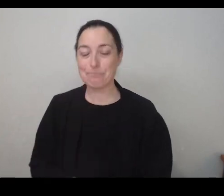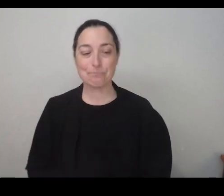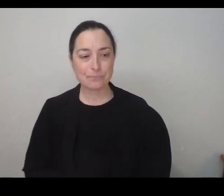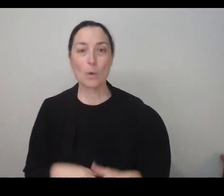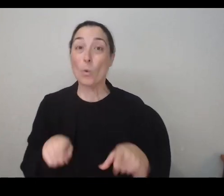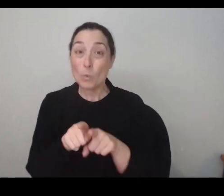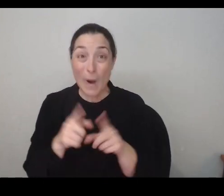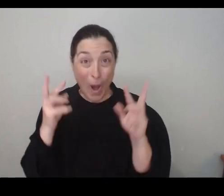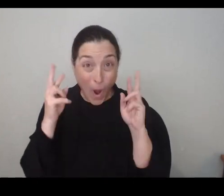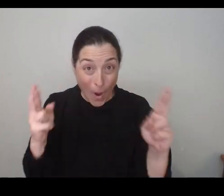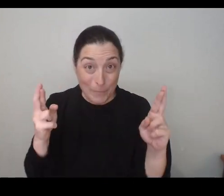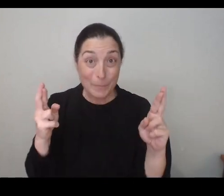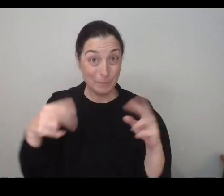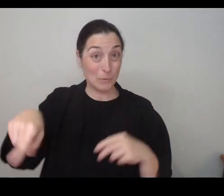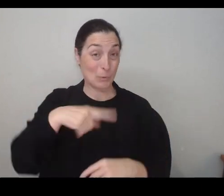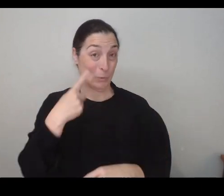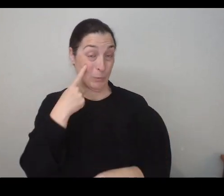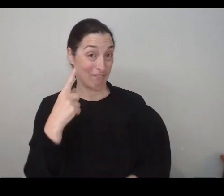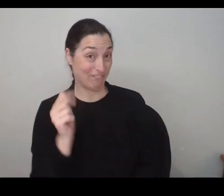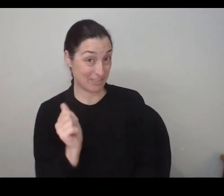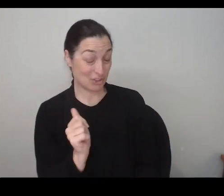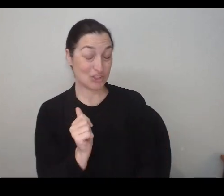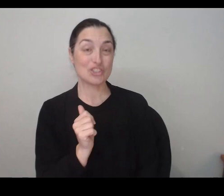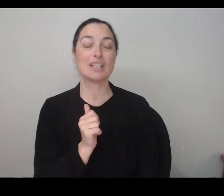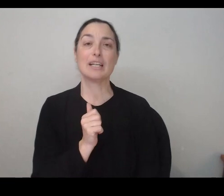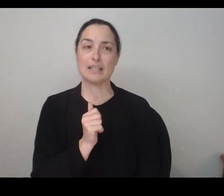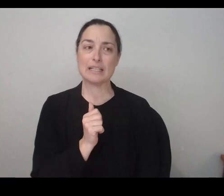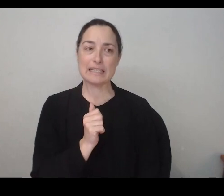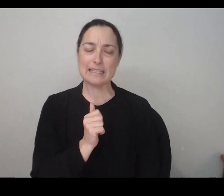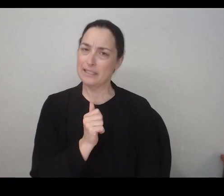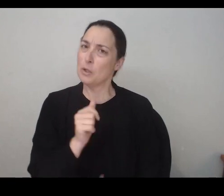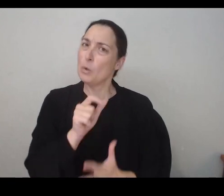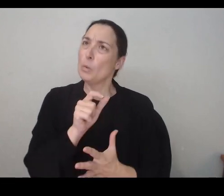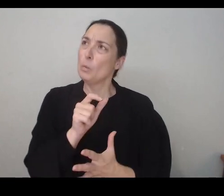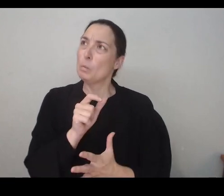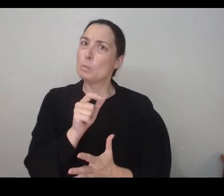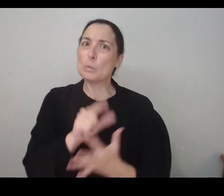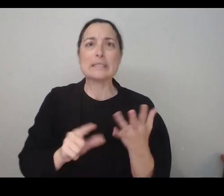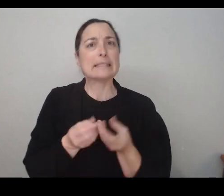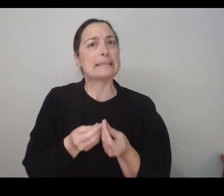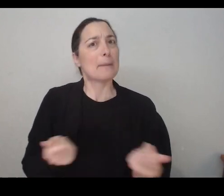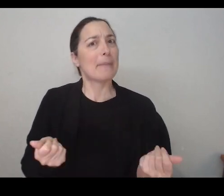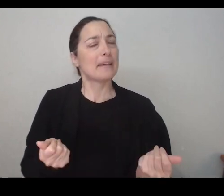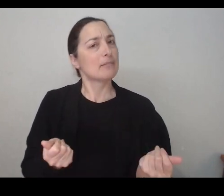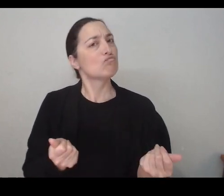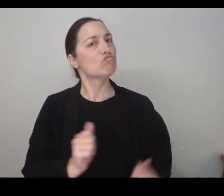I hope you saw it already, we did something which is quite interesting, and for me, quite interesting